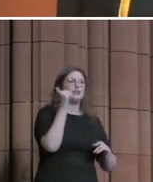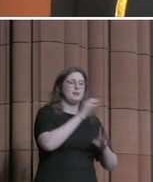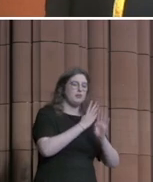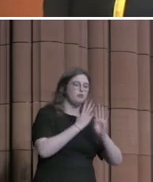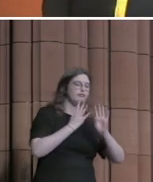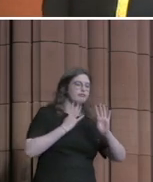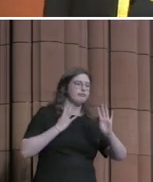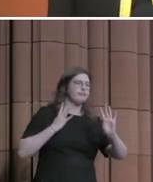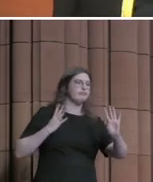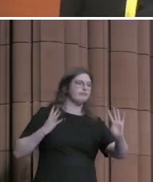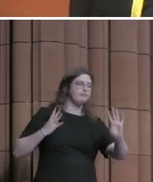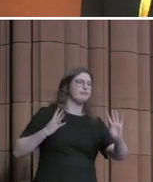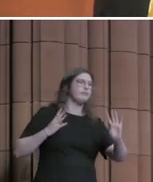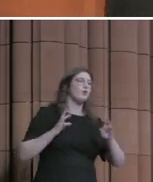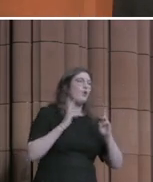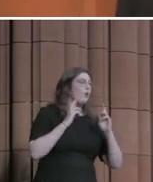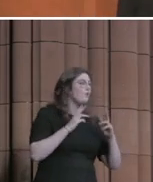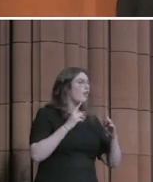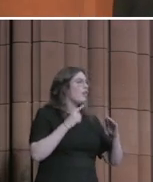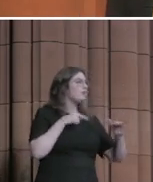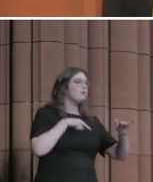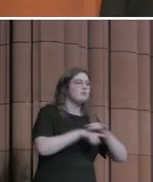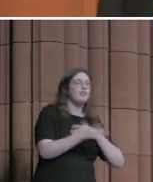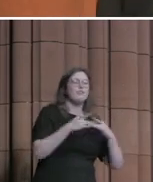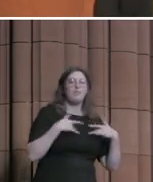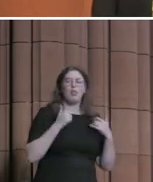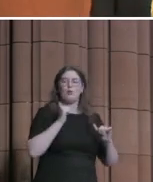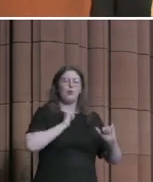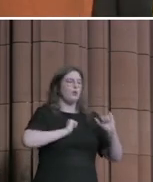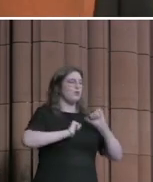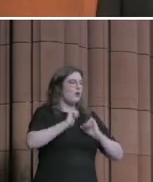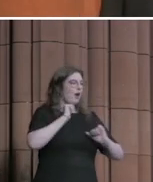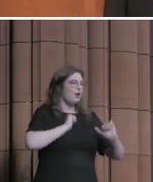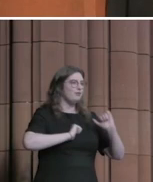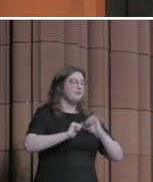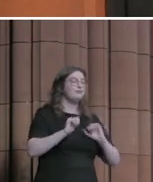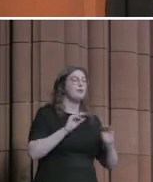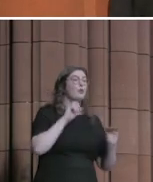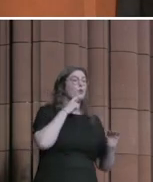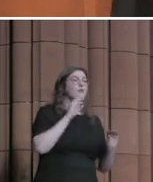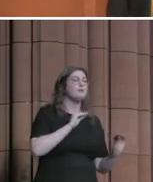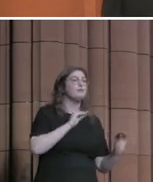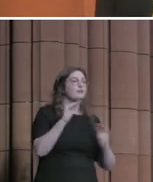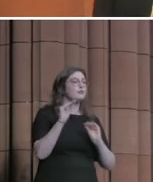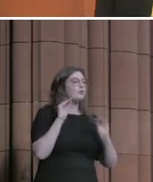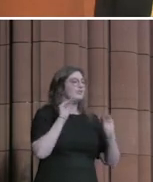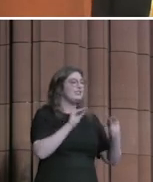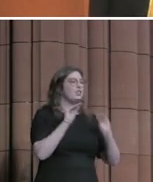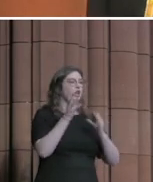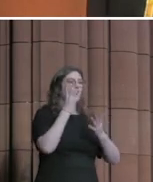And hopefully we leave with pride as we move to the Teaching and Learning Centre. And when we meet, let's not celebrate